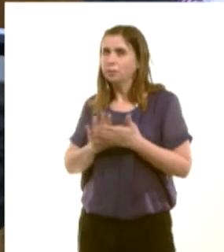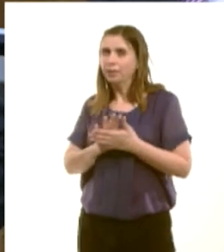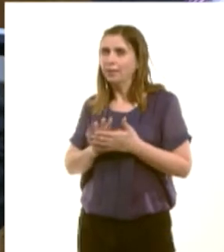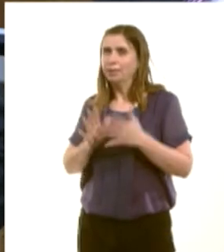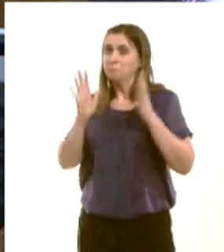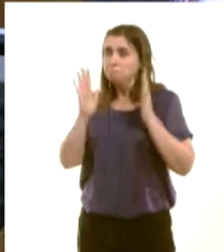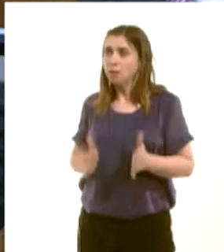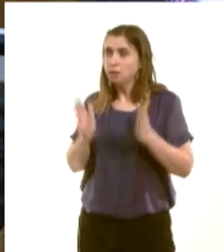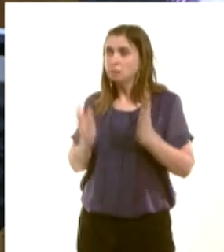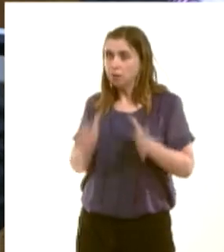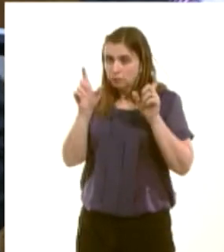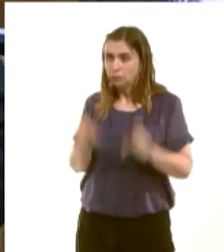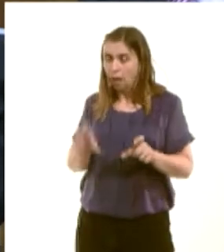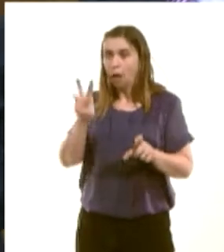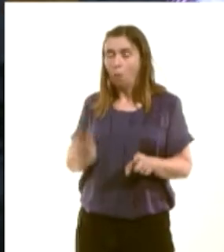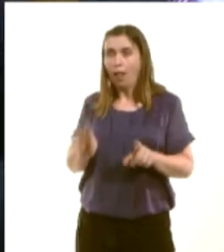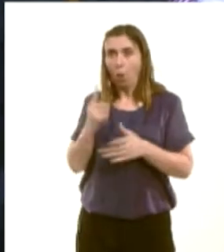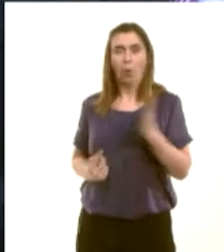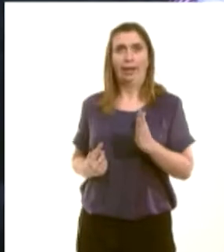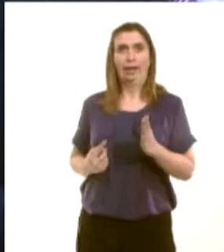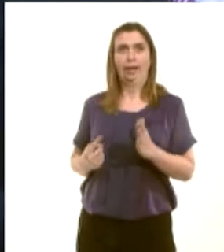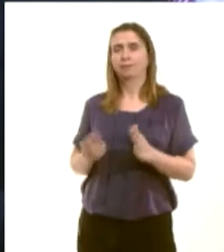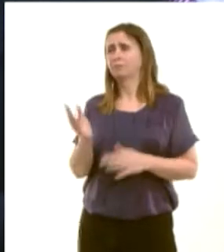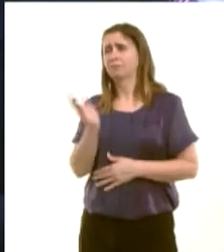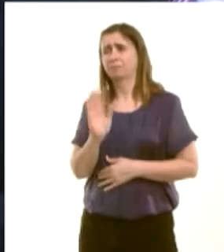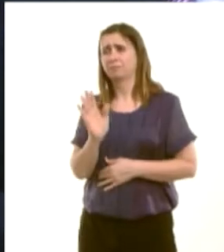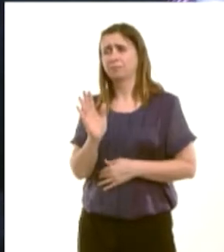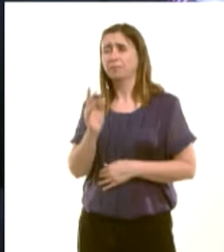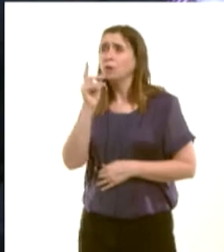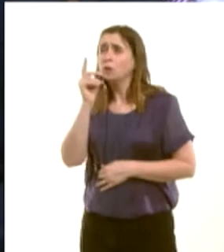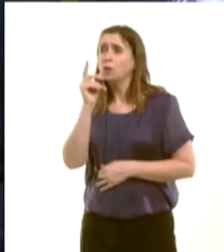The only person who has ever questioned Welsh patients using the English NHS, and the Welsh